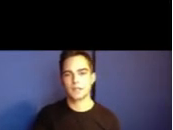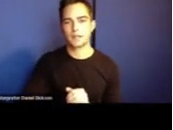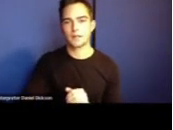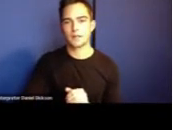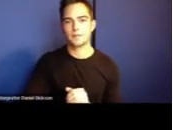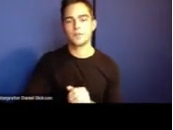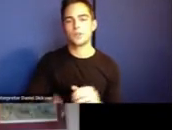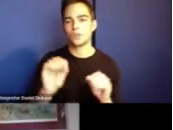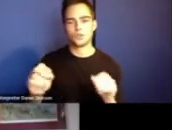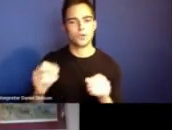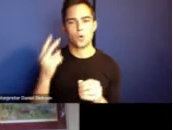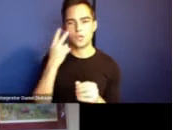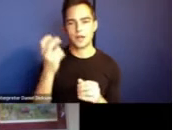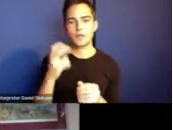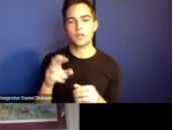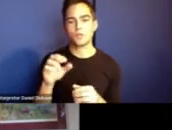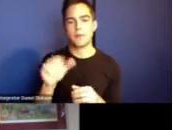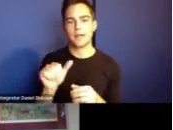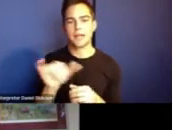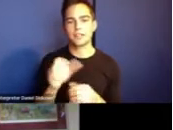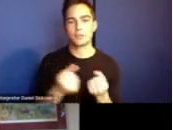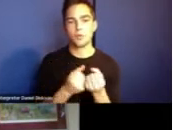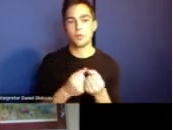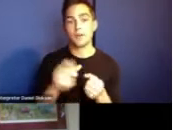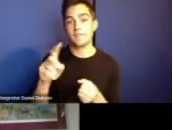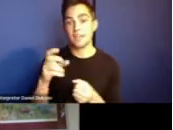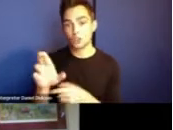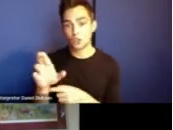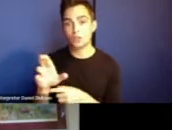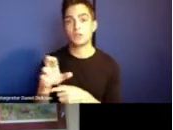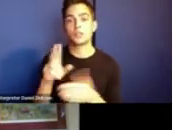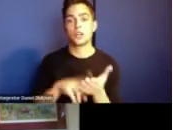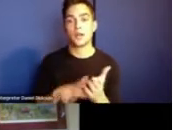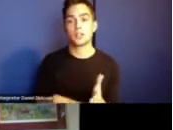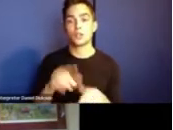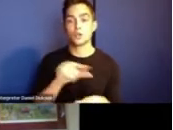Becca's support as our vendor, our contractor, our quality improvement specialists, we